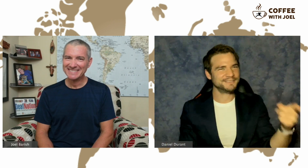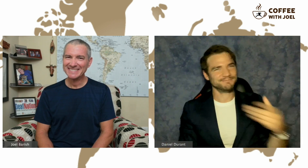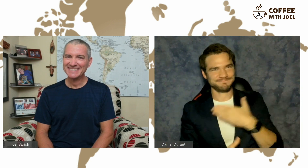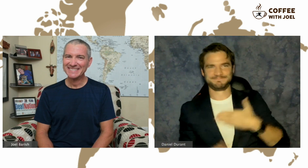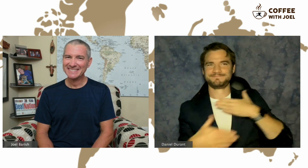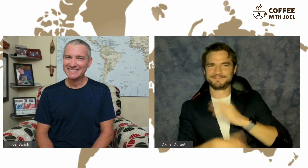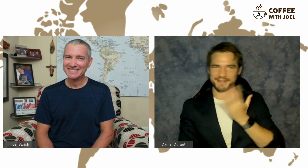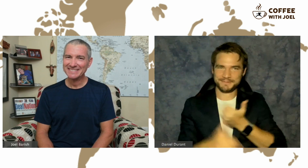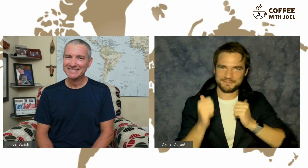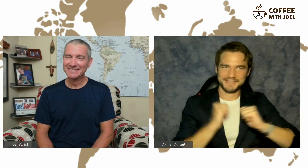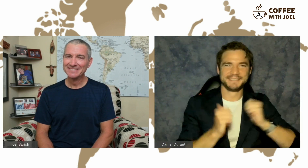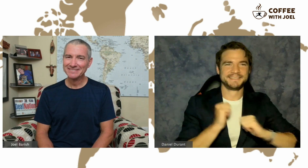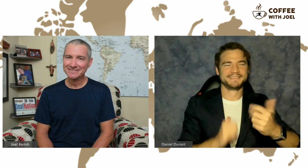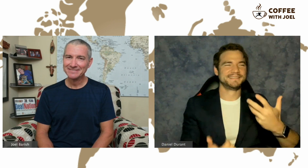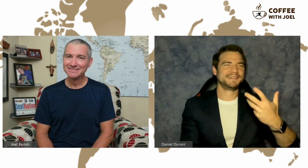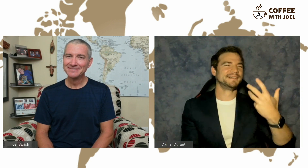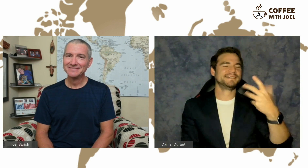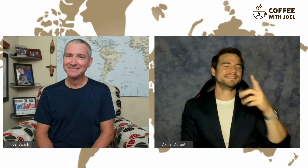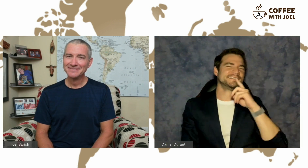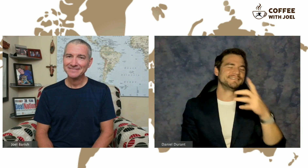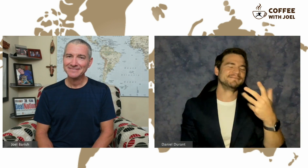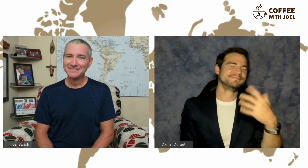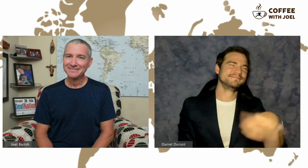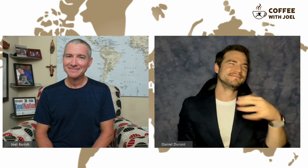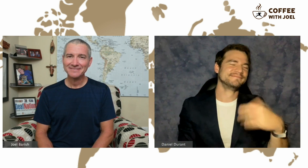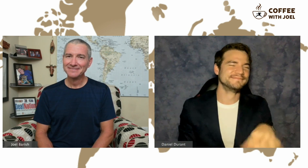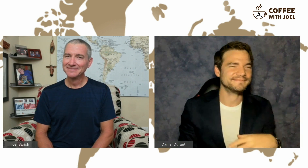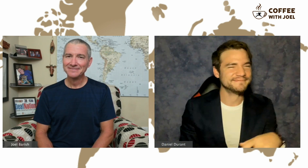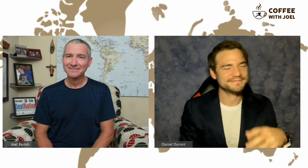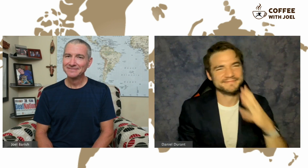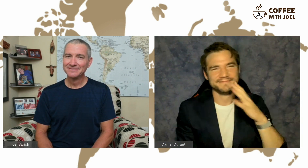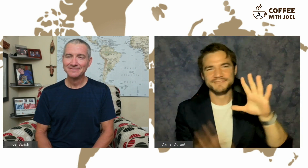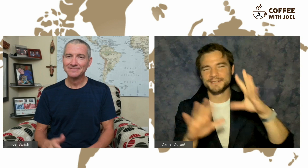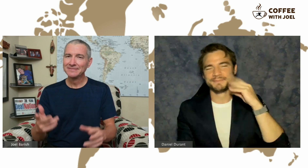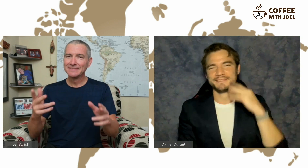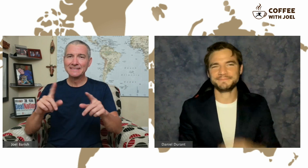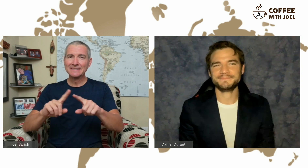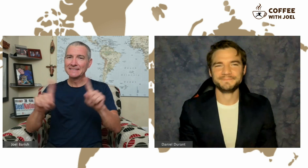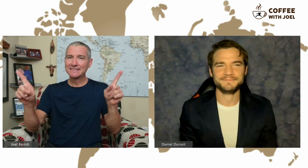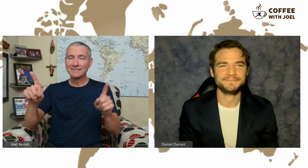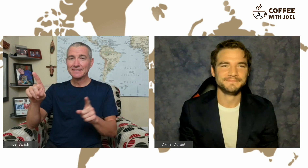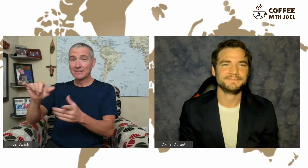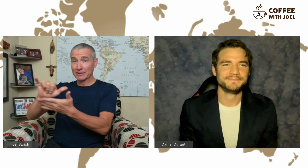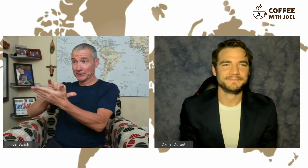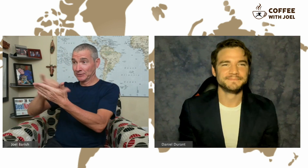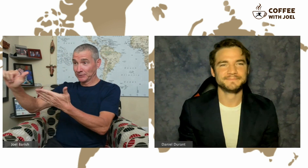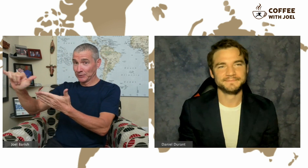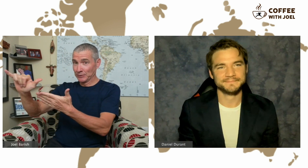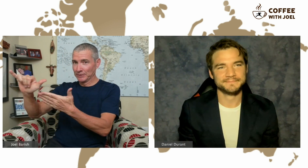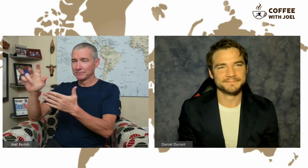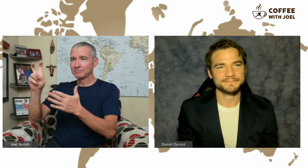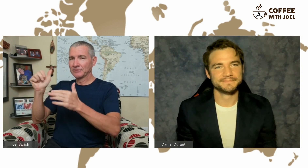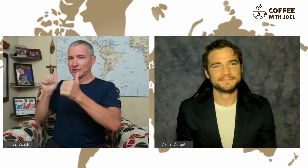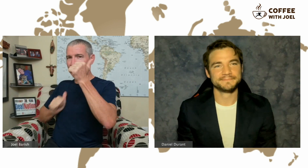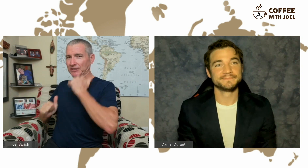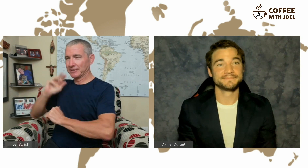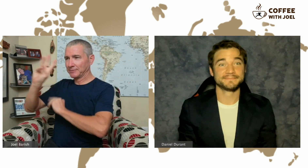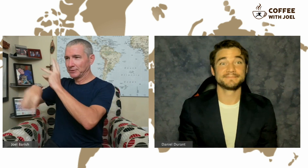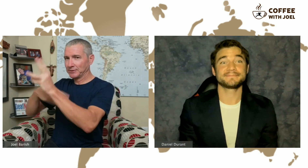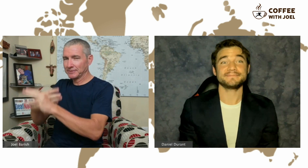Oh yes, they came in droves. We really enjoyed our play. Wow. It was a great experience. That’s different.